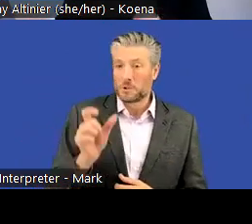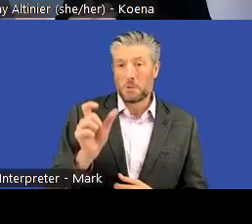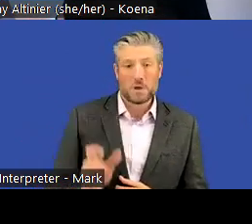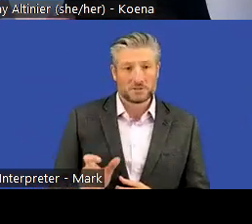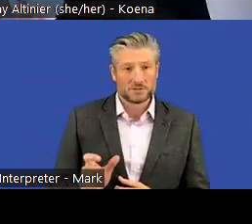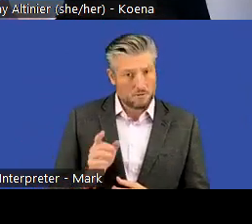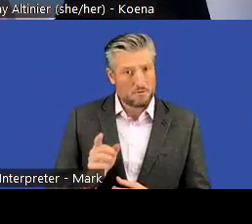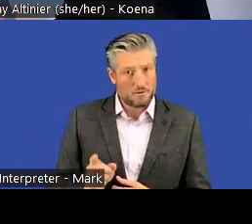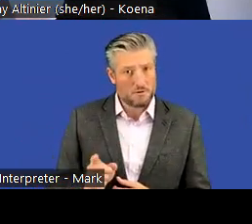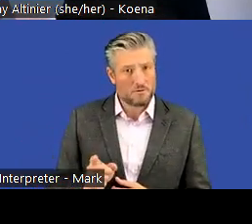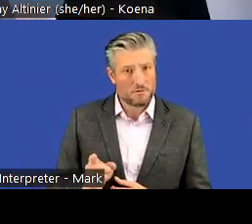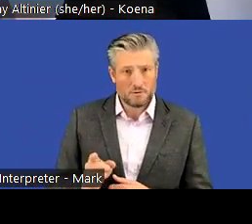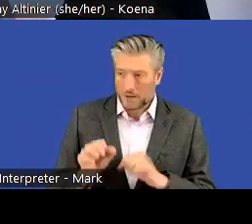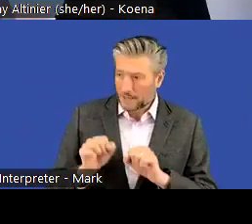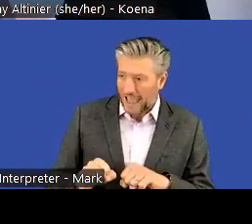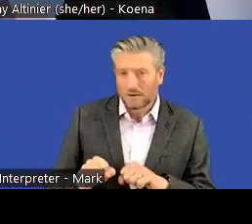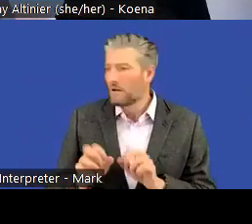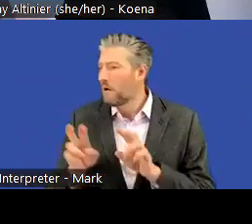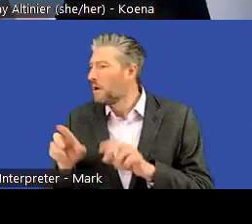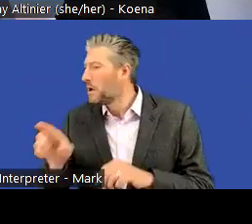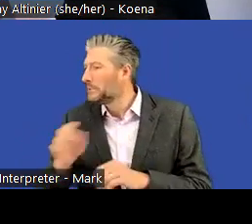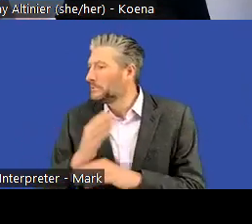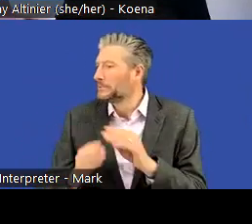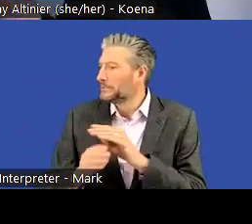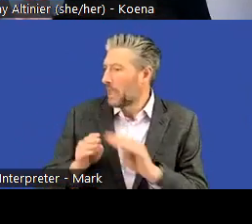to help them to contribute to the march.